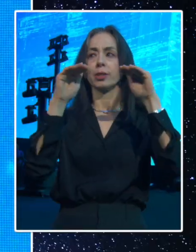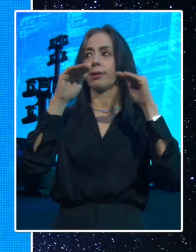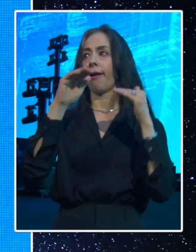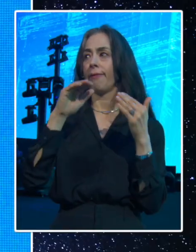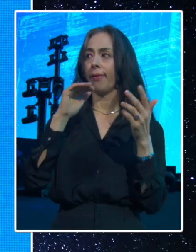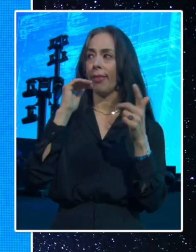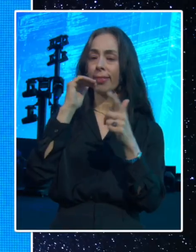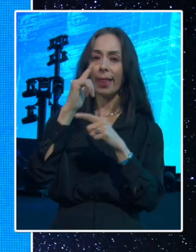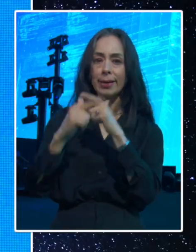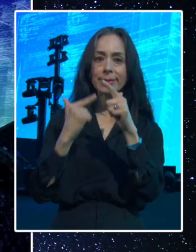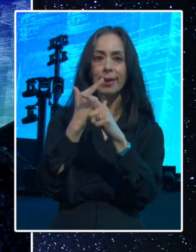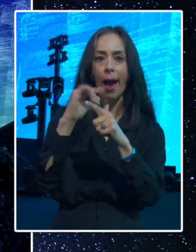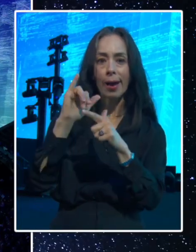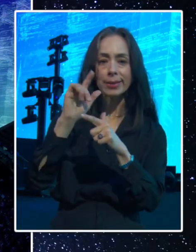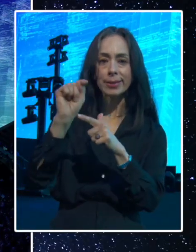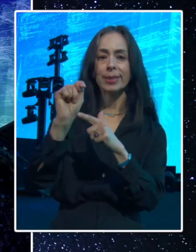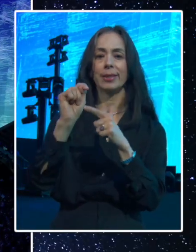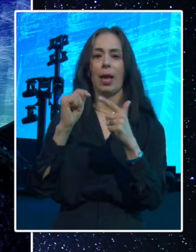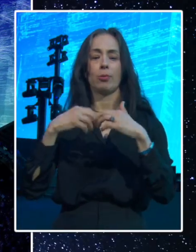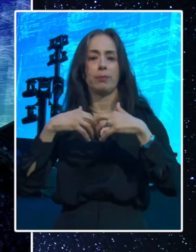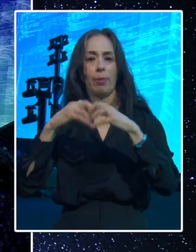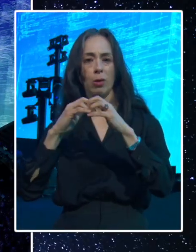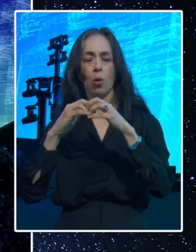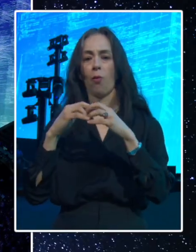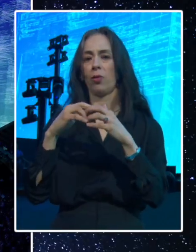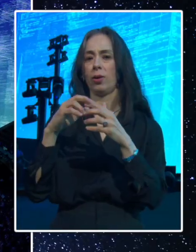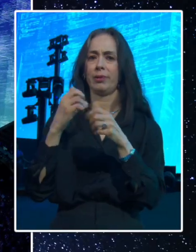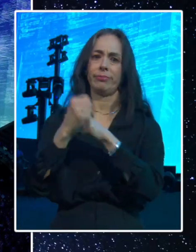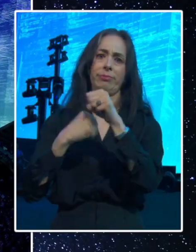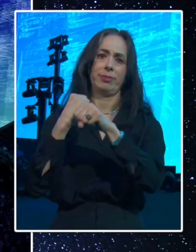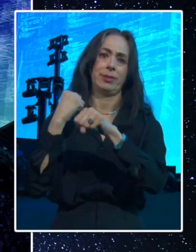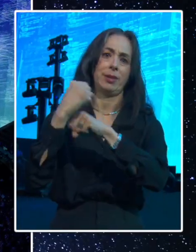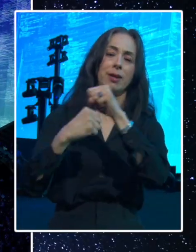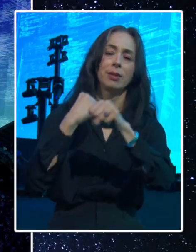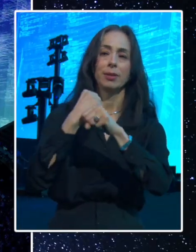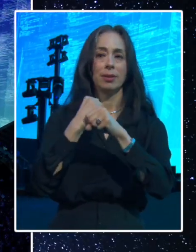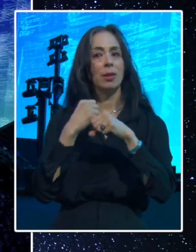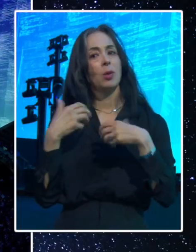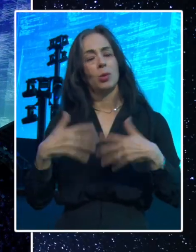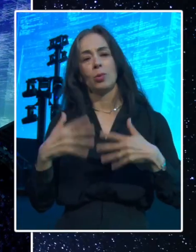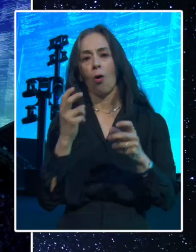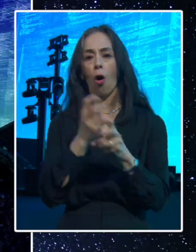that was built over decades and is increasingly difficult to manage and modernize.